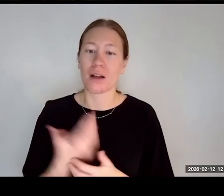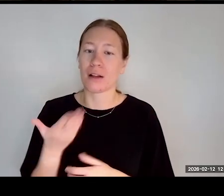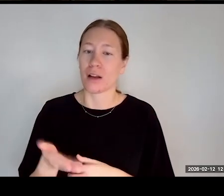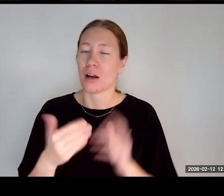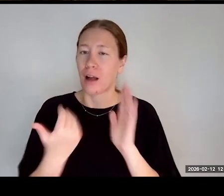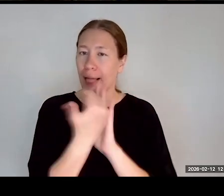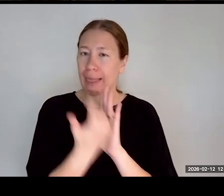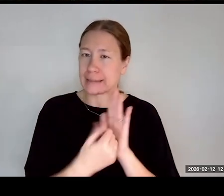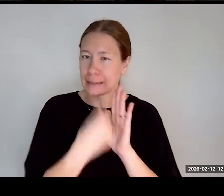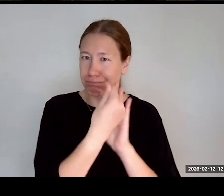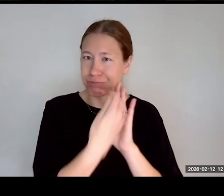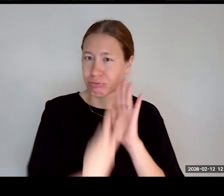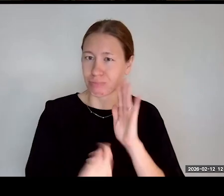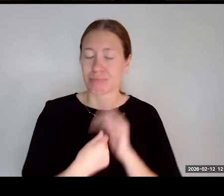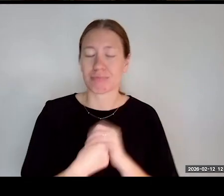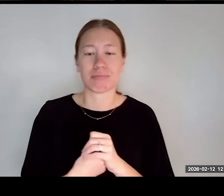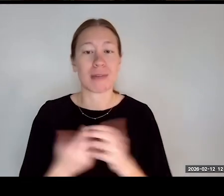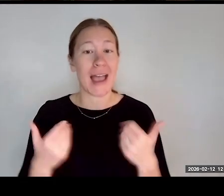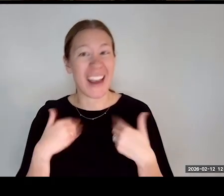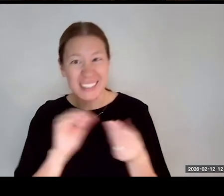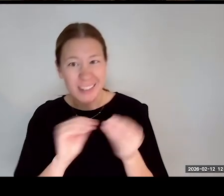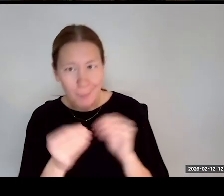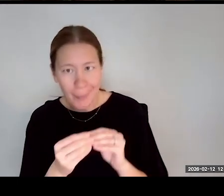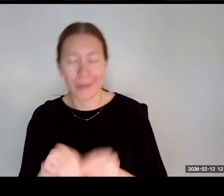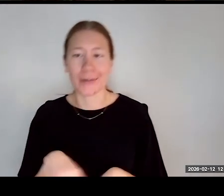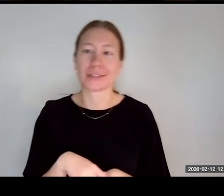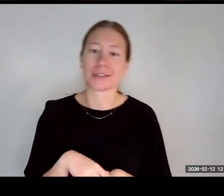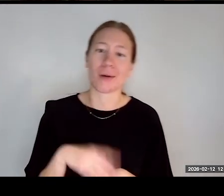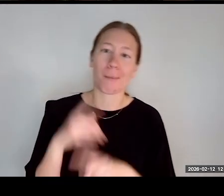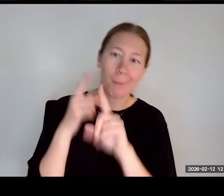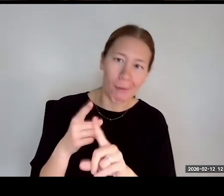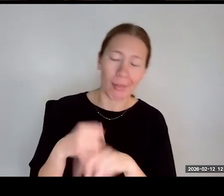It's got some numbers in here. It's got some bullets. It's got upper level list items,